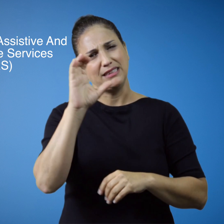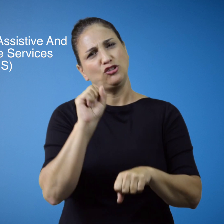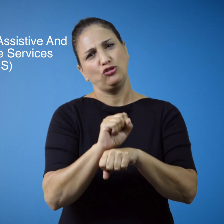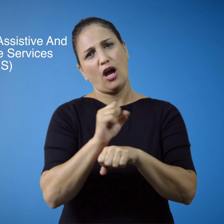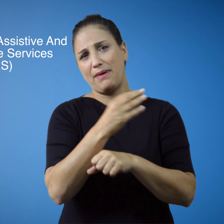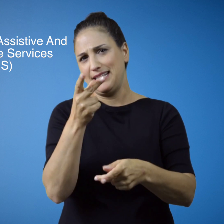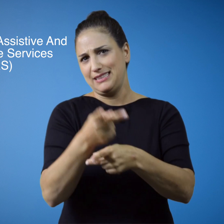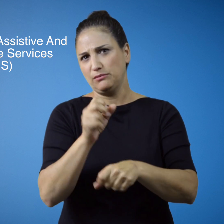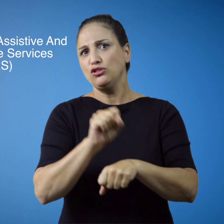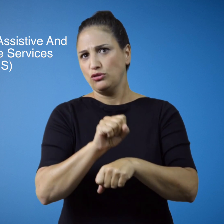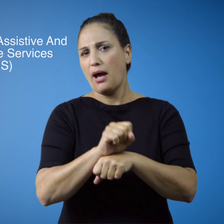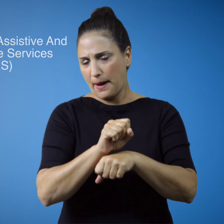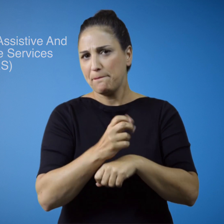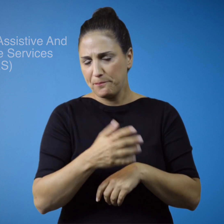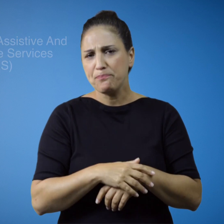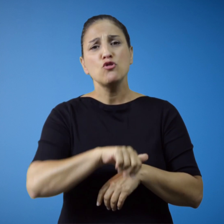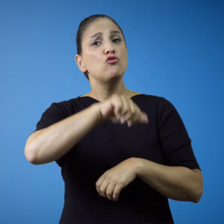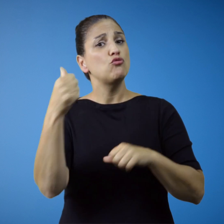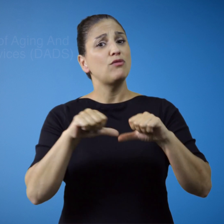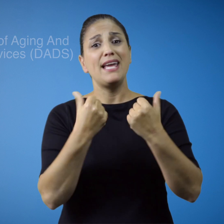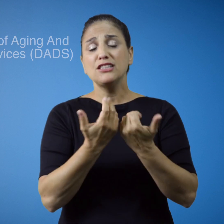which helps people look for employment and maintain their job.